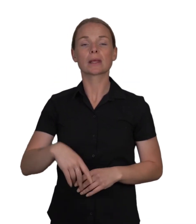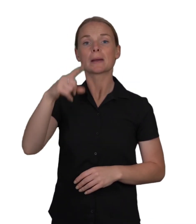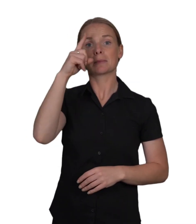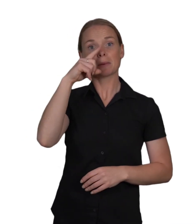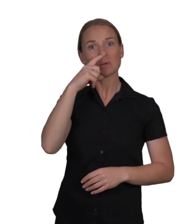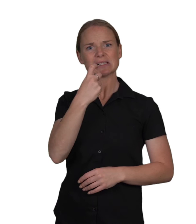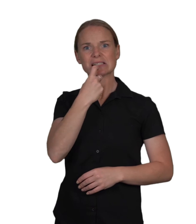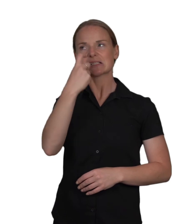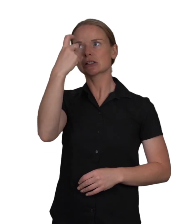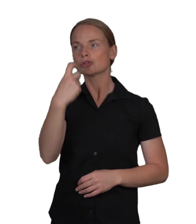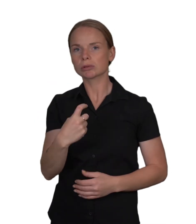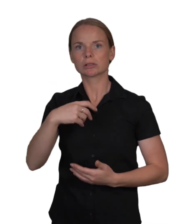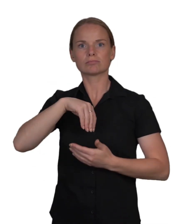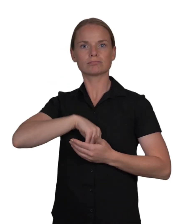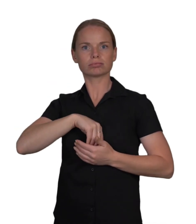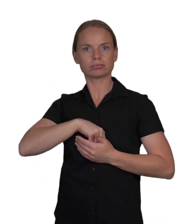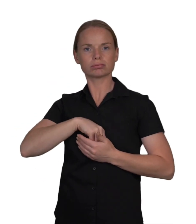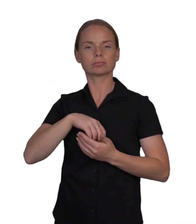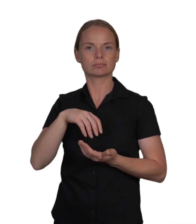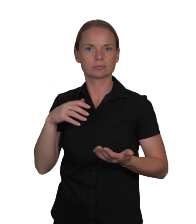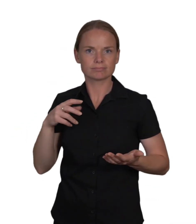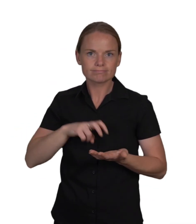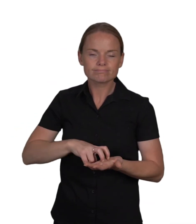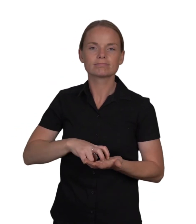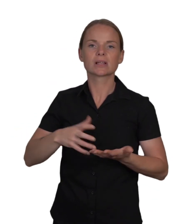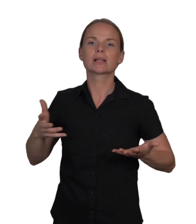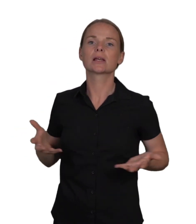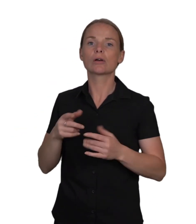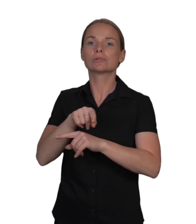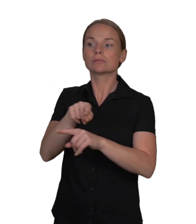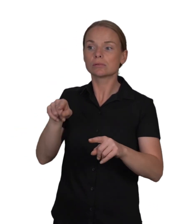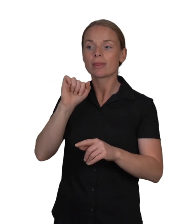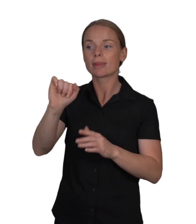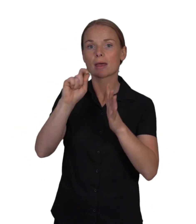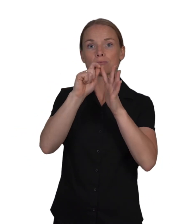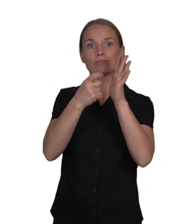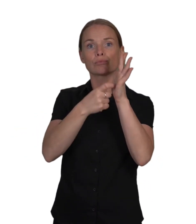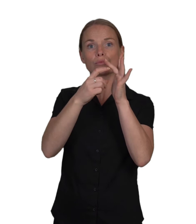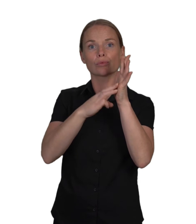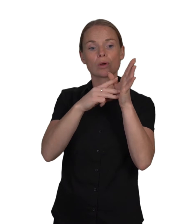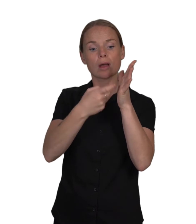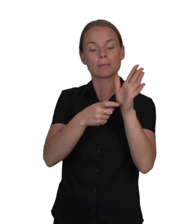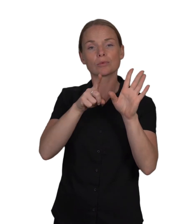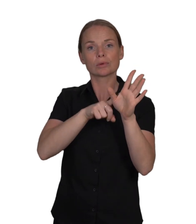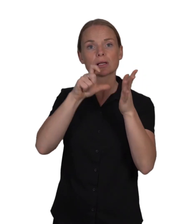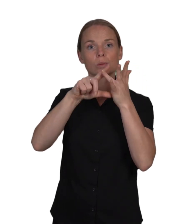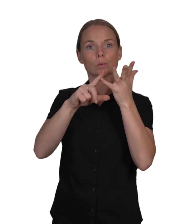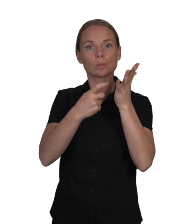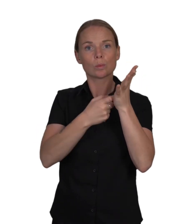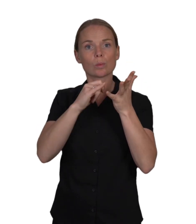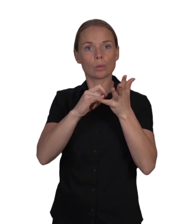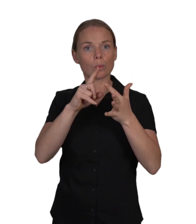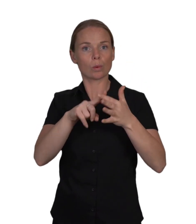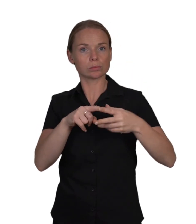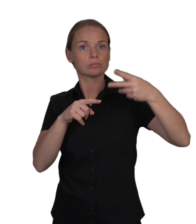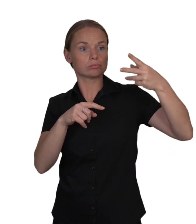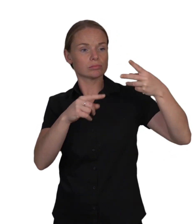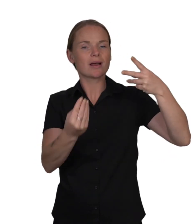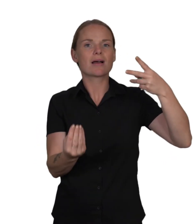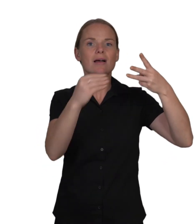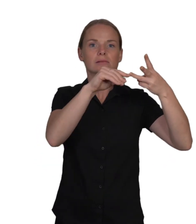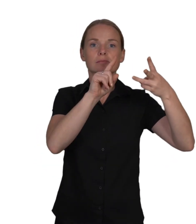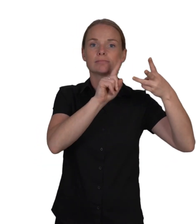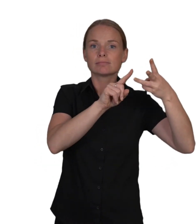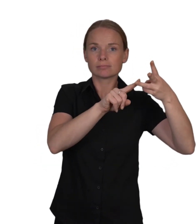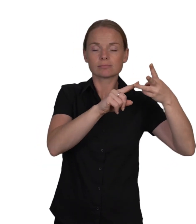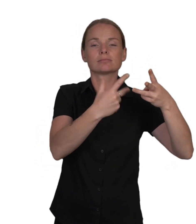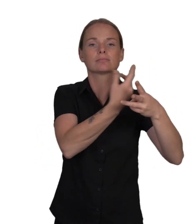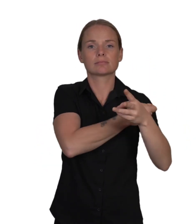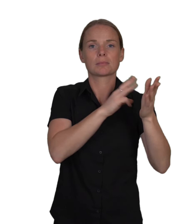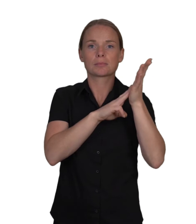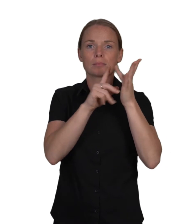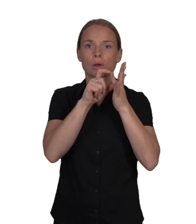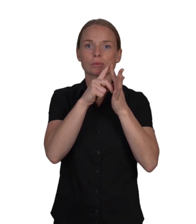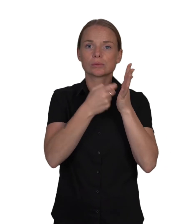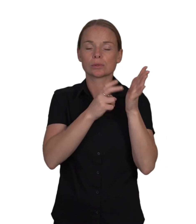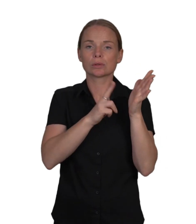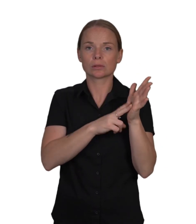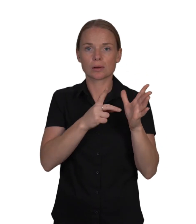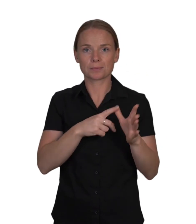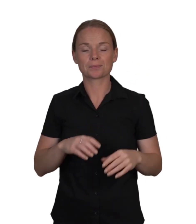People with severe immunocompromise are recommended to have a third dose of Moderna for their initial course.